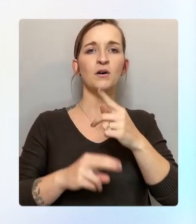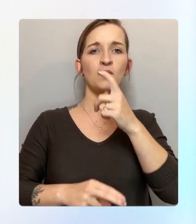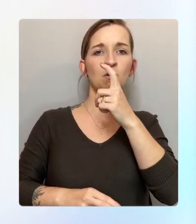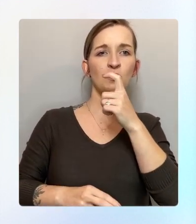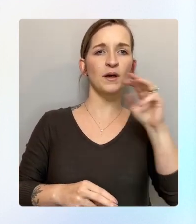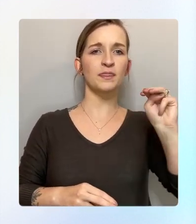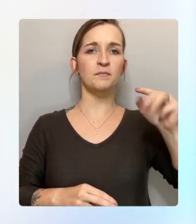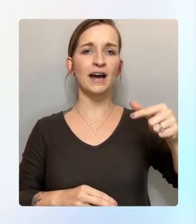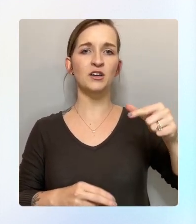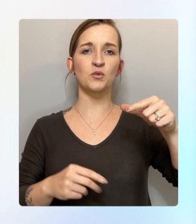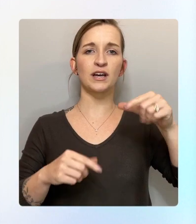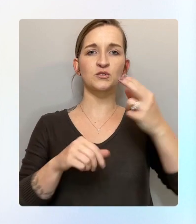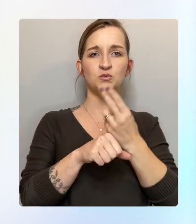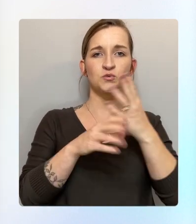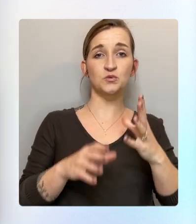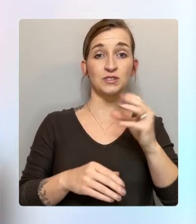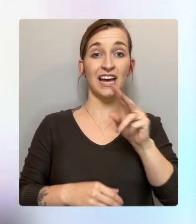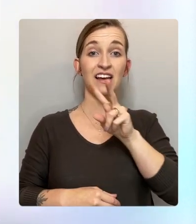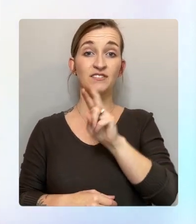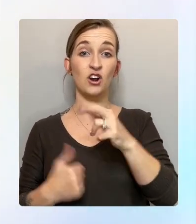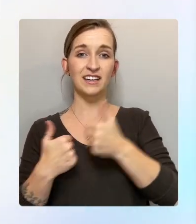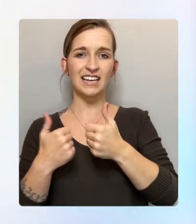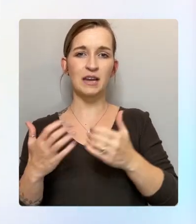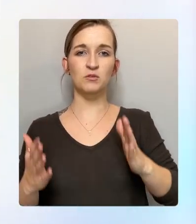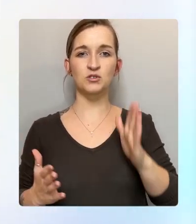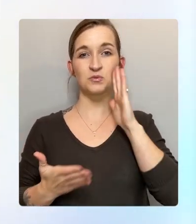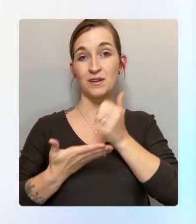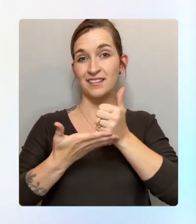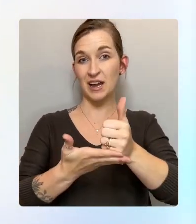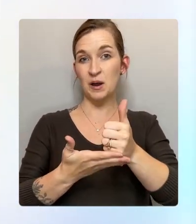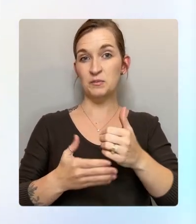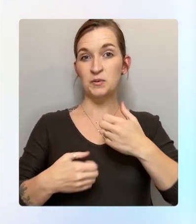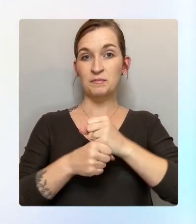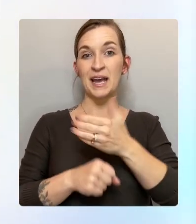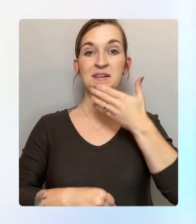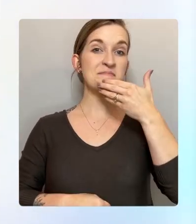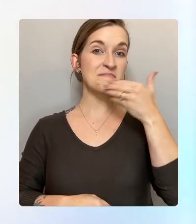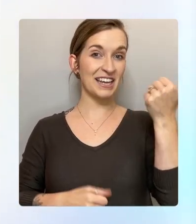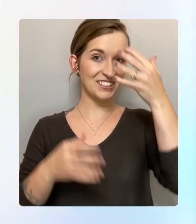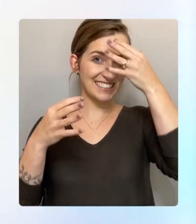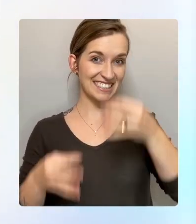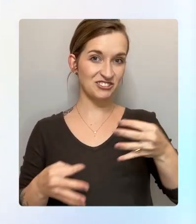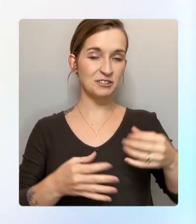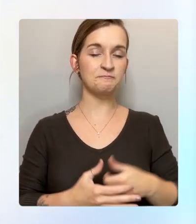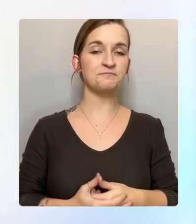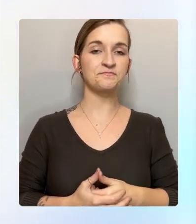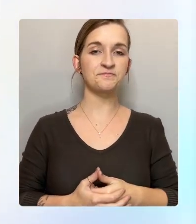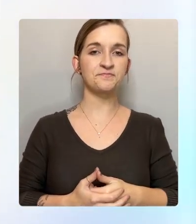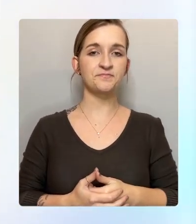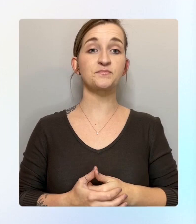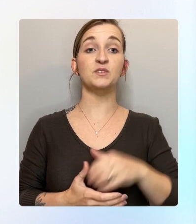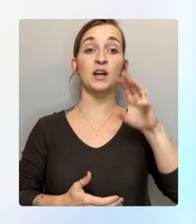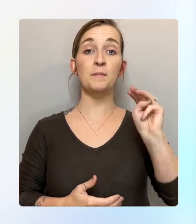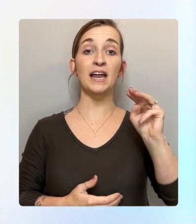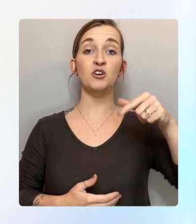will help you make better marketing decisions. Meta Quest 2 launched in October, 2020,